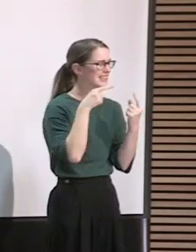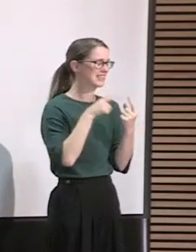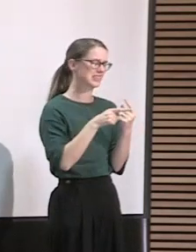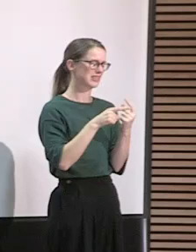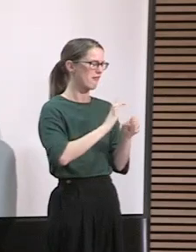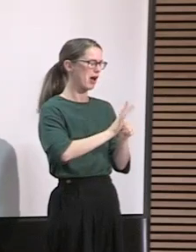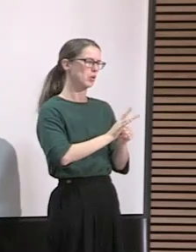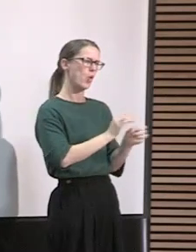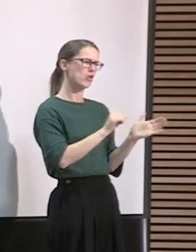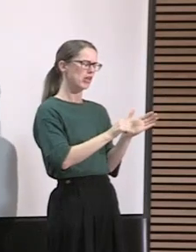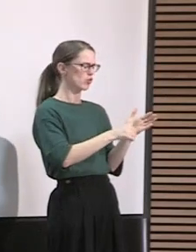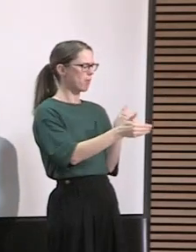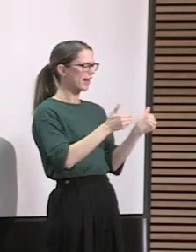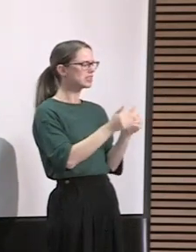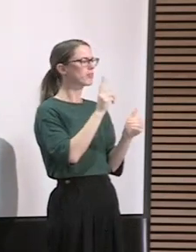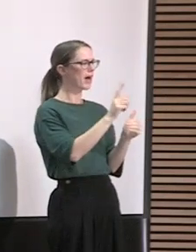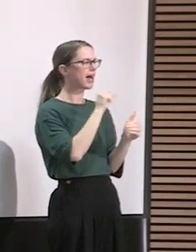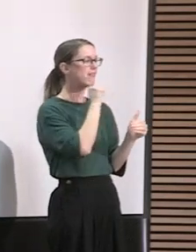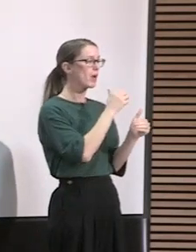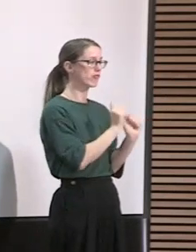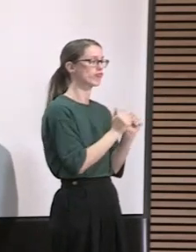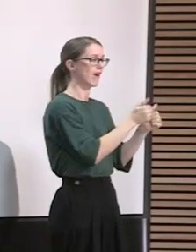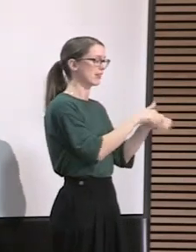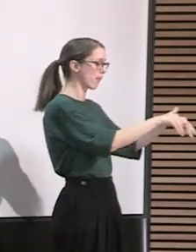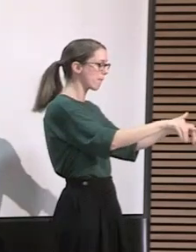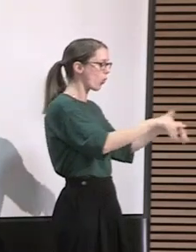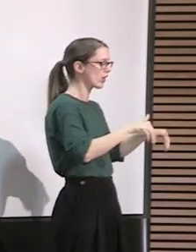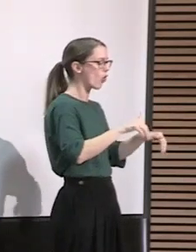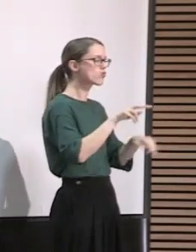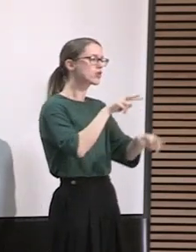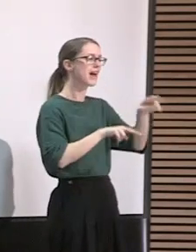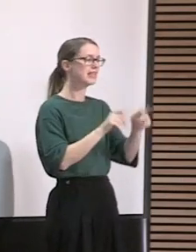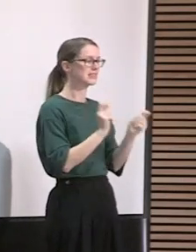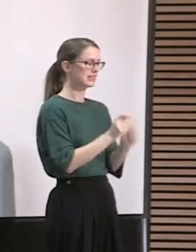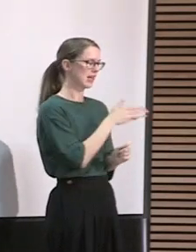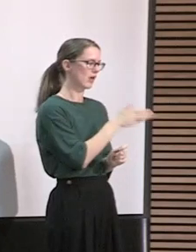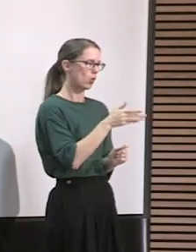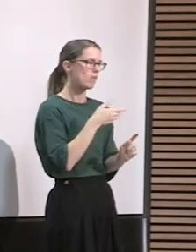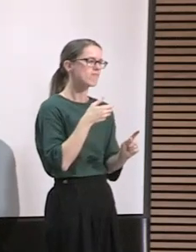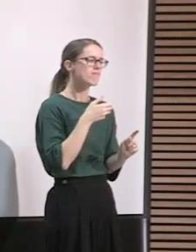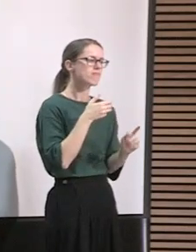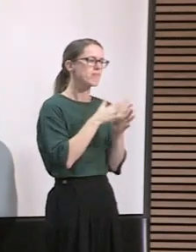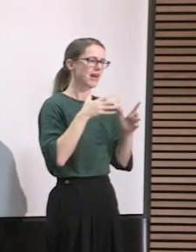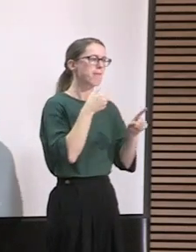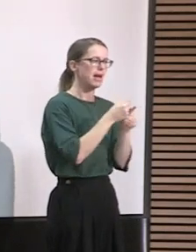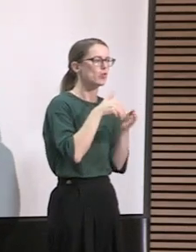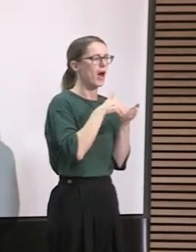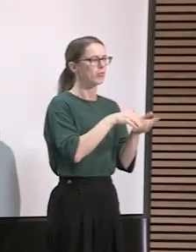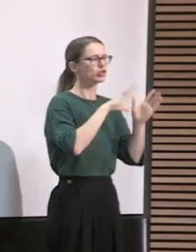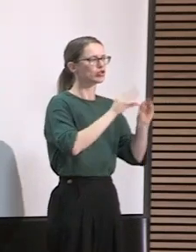access to testing. As we all know very well, this is a tricky virus. But comprehensive border and